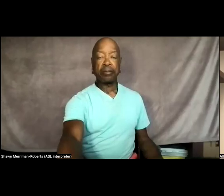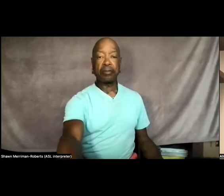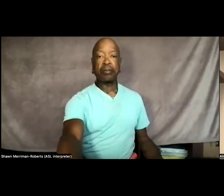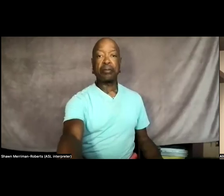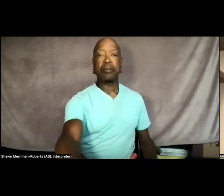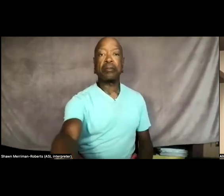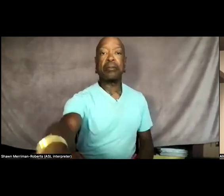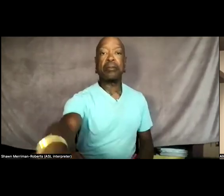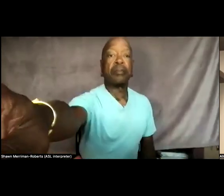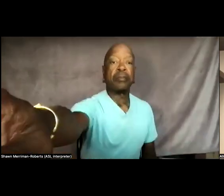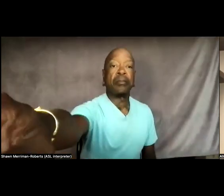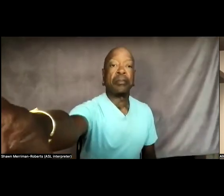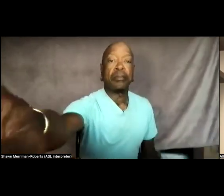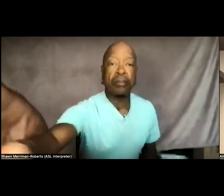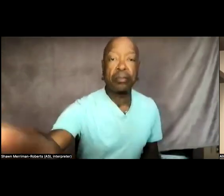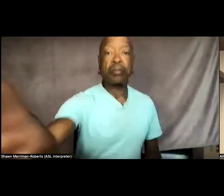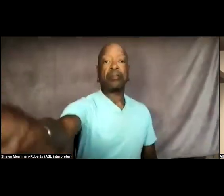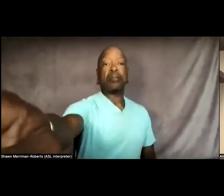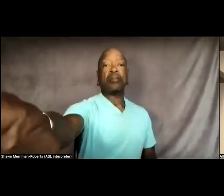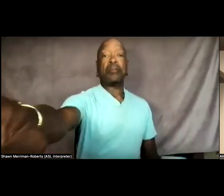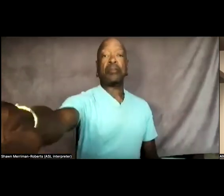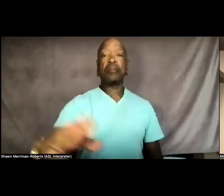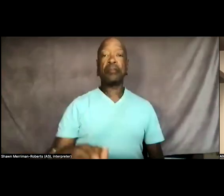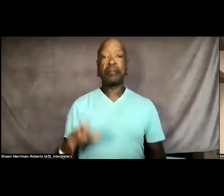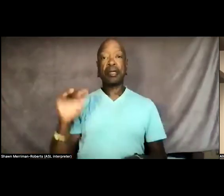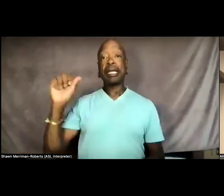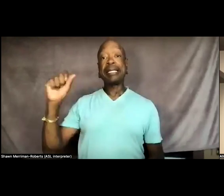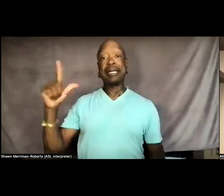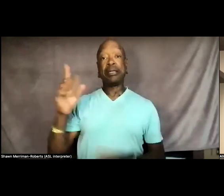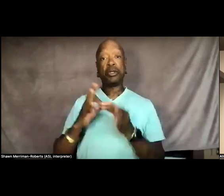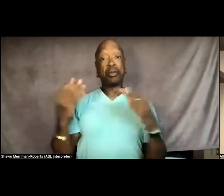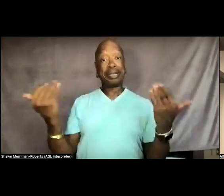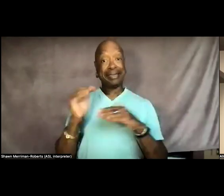great um Shawn is our ASL interpreter this evening shawn will be visible throughout the event